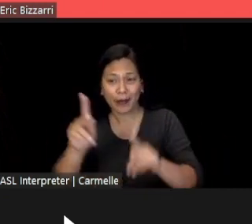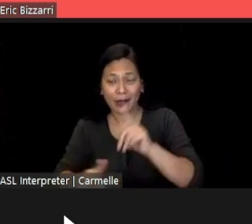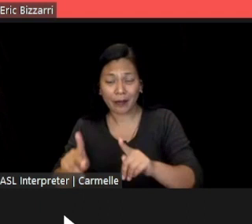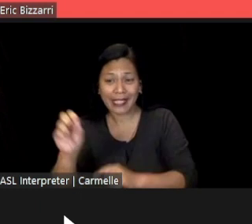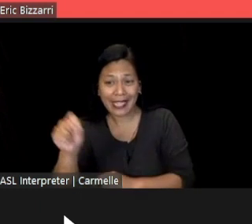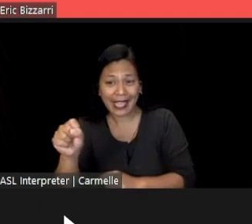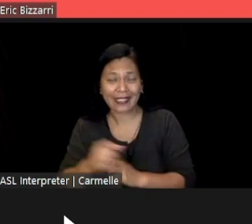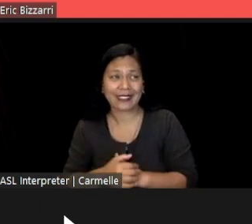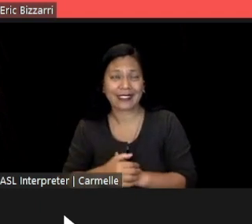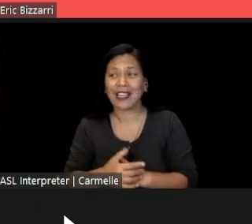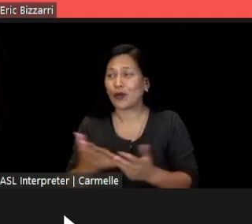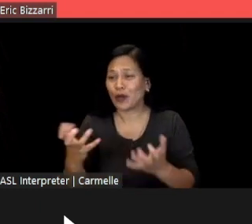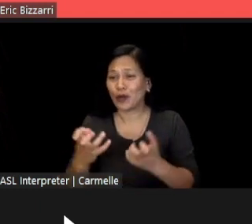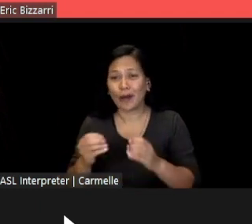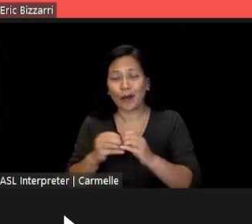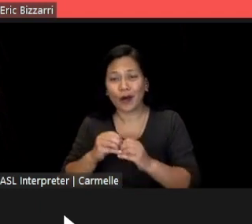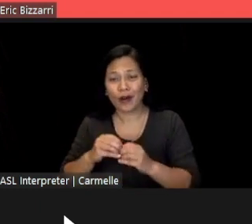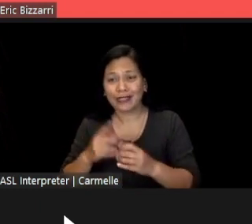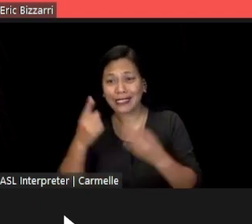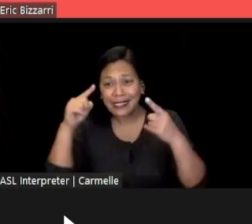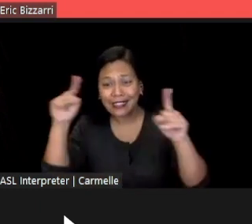successful that give us a return on our investment.